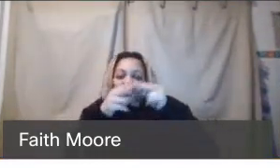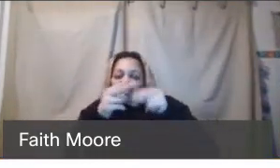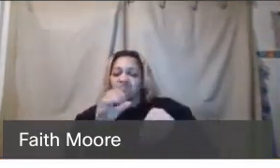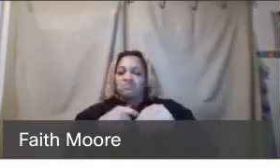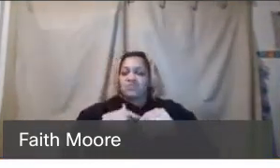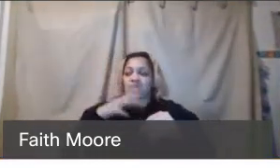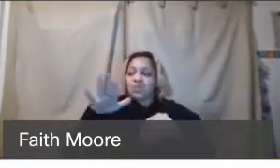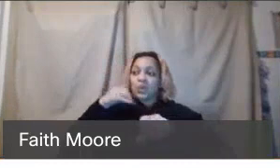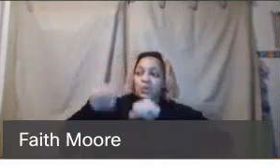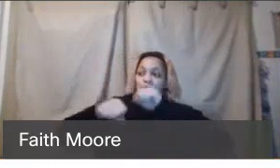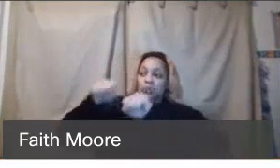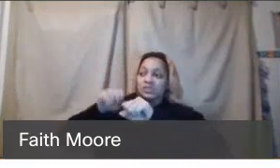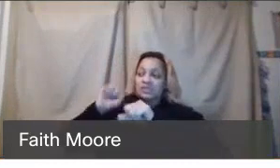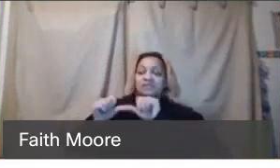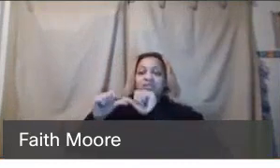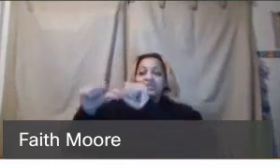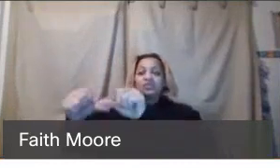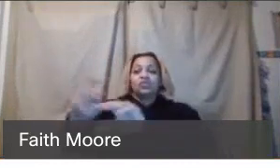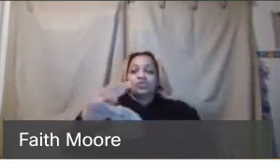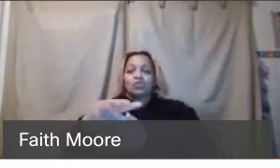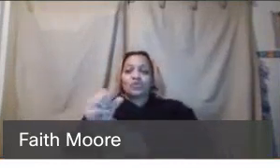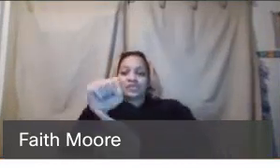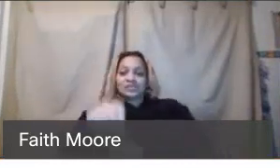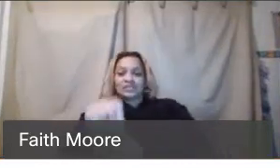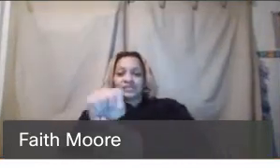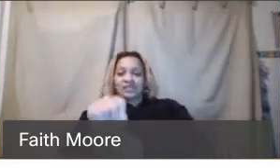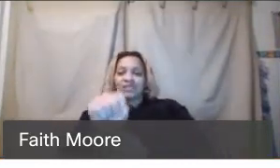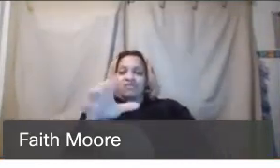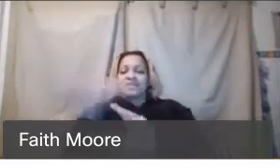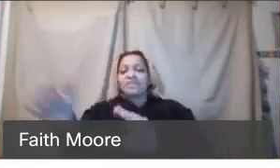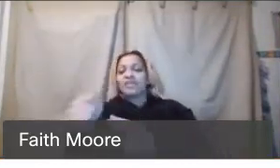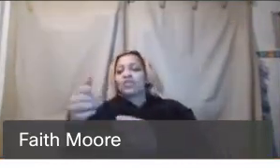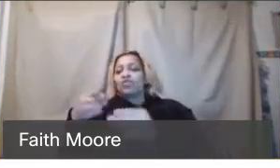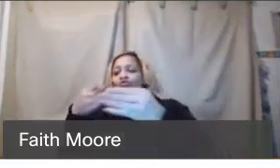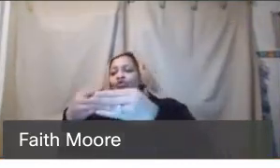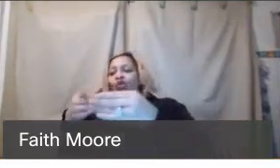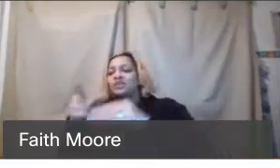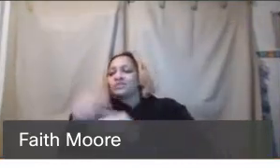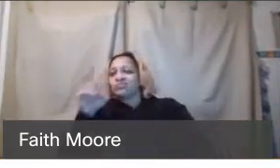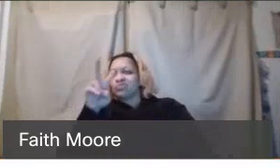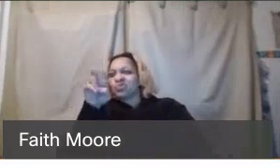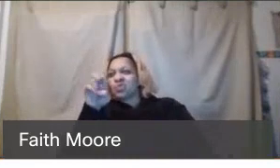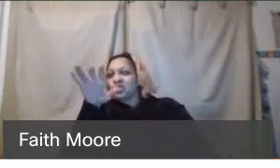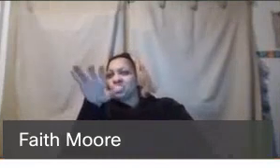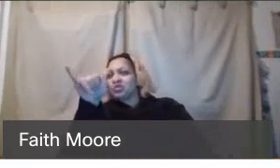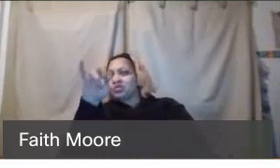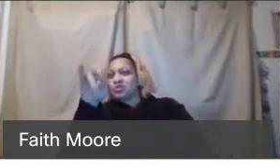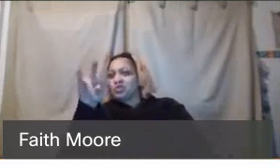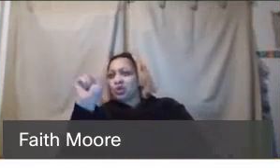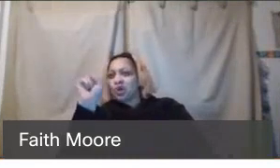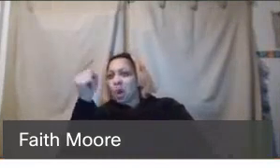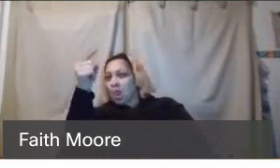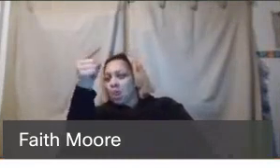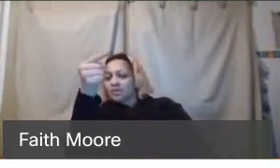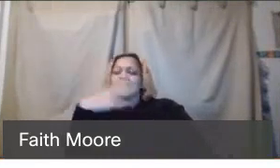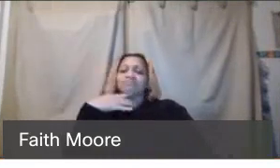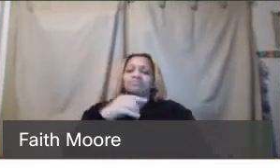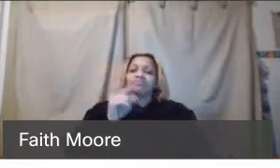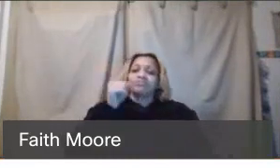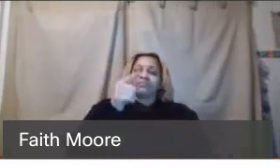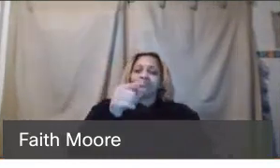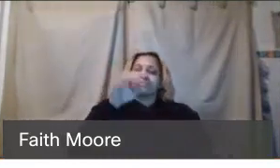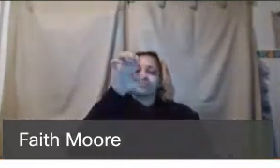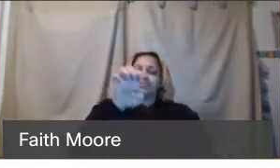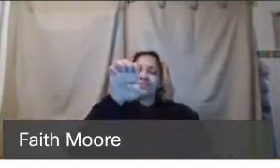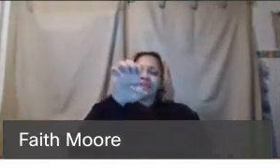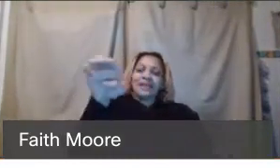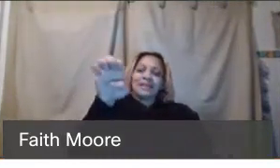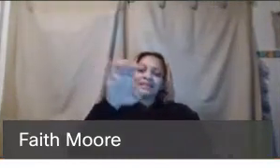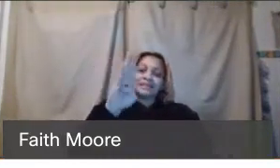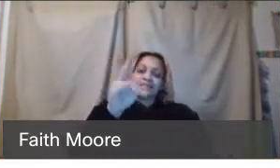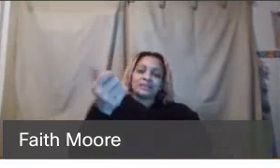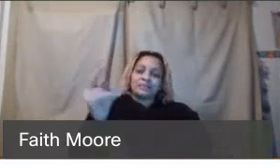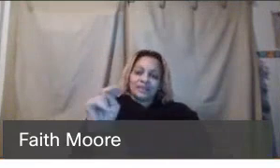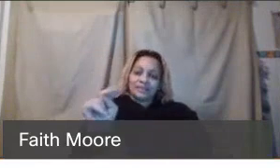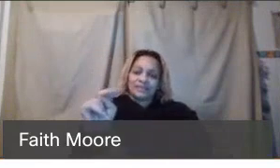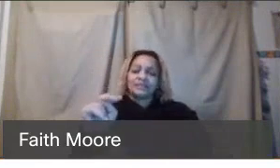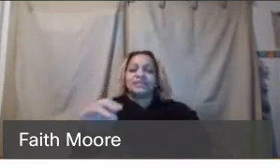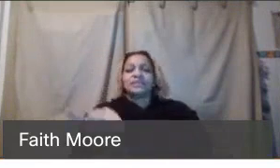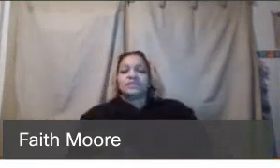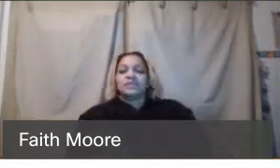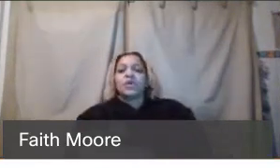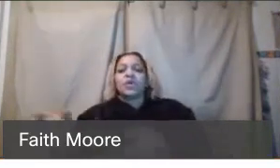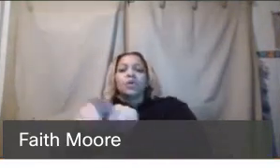That crosstalk to go south there's also another crossover about 200 yards beyond that along use space and it goes to the South side. You can continue on to heyne's point there. You could also use the South side, which has a fairly wide.